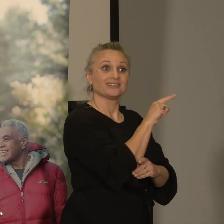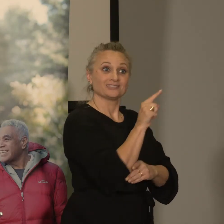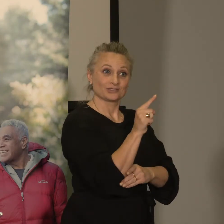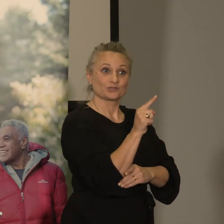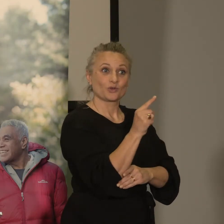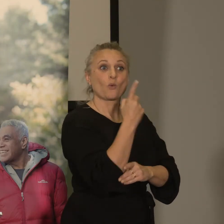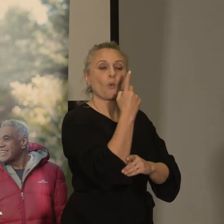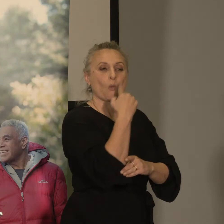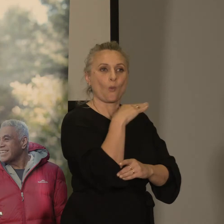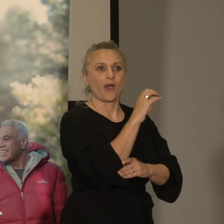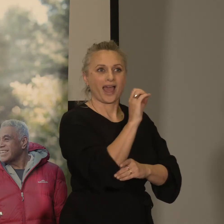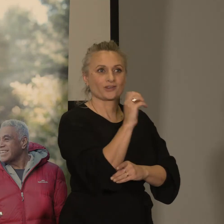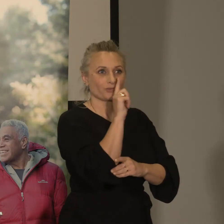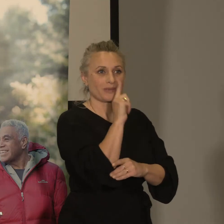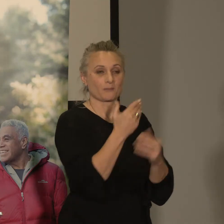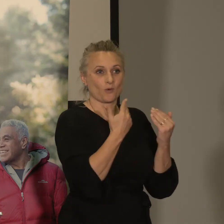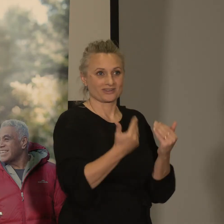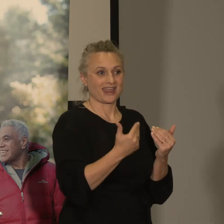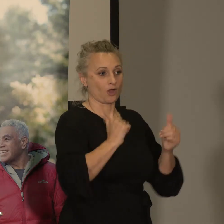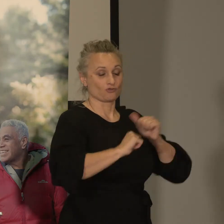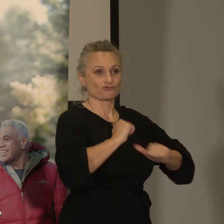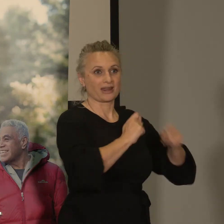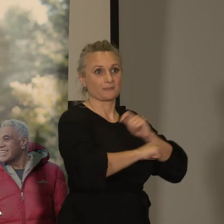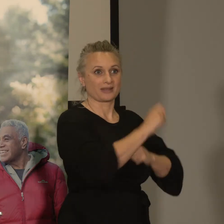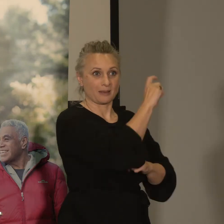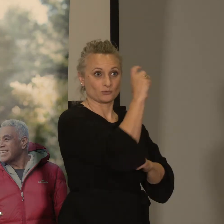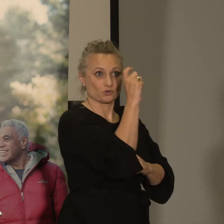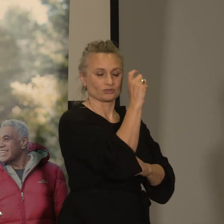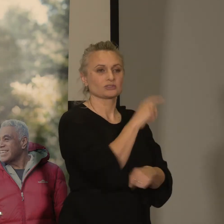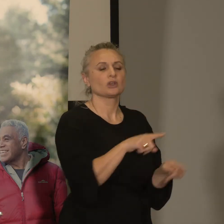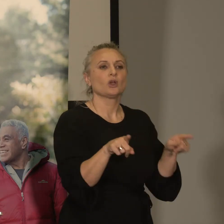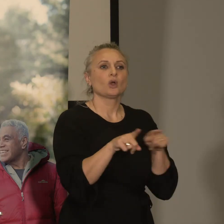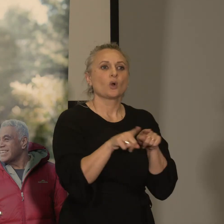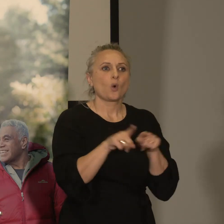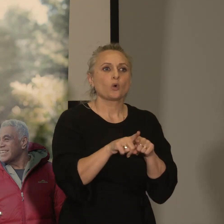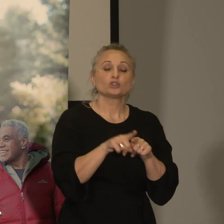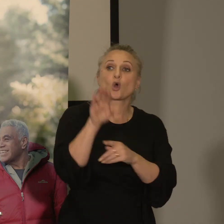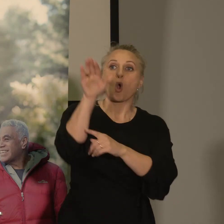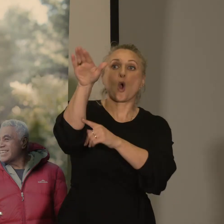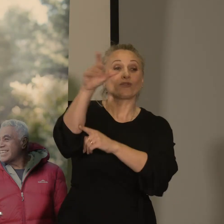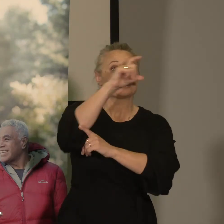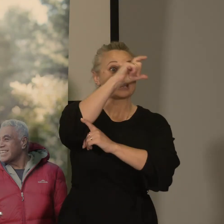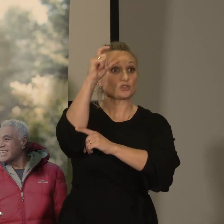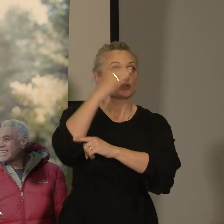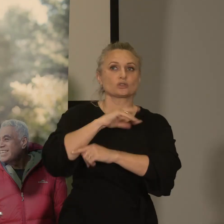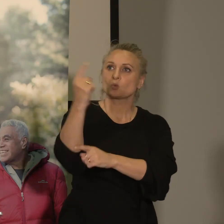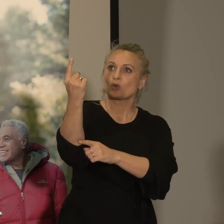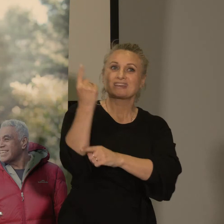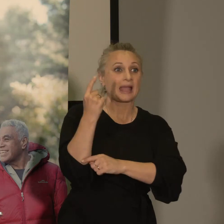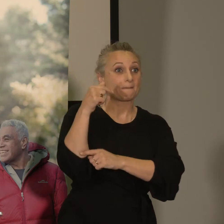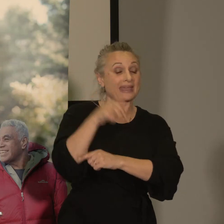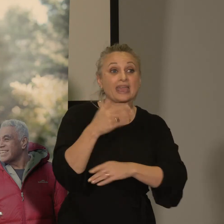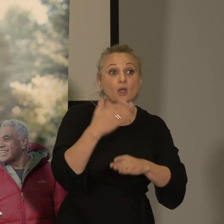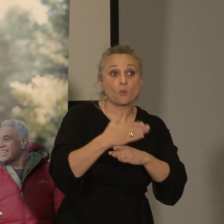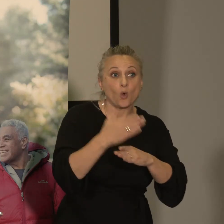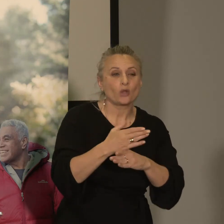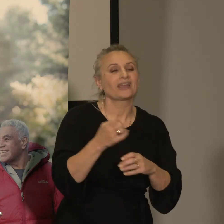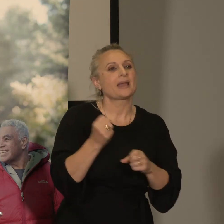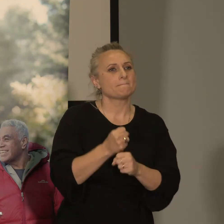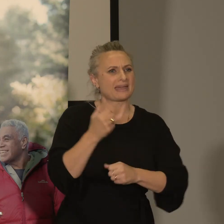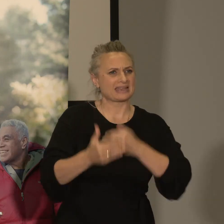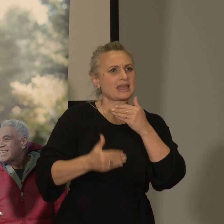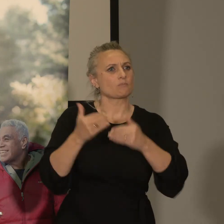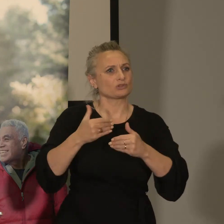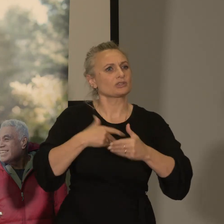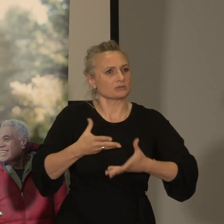each year from 50 to 100. We